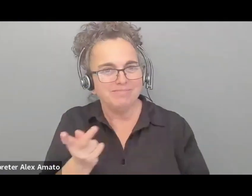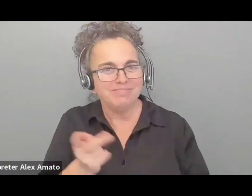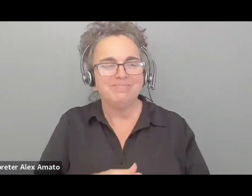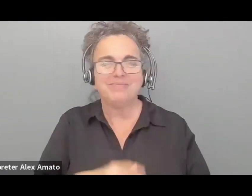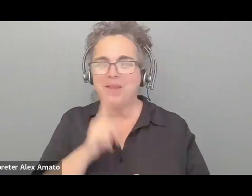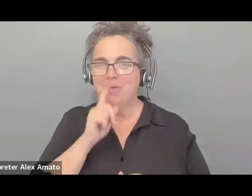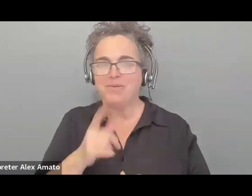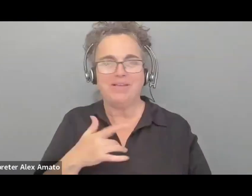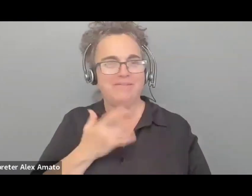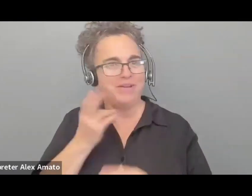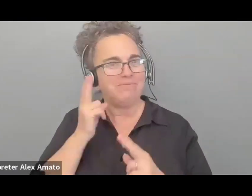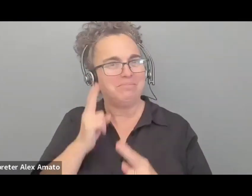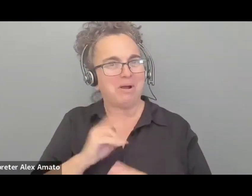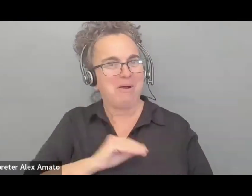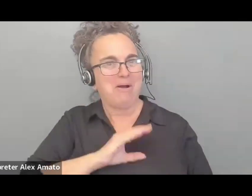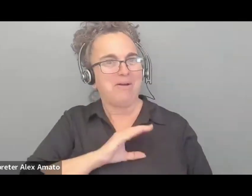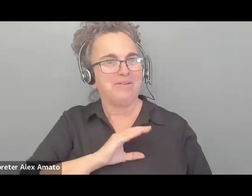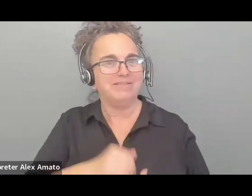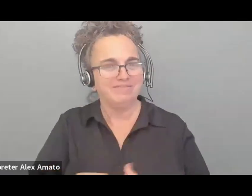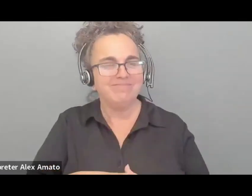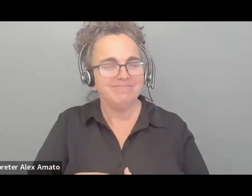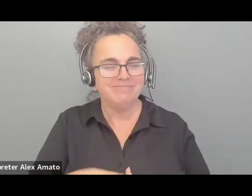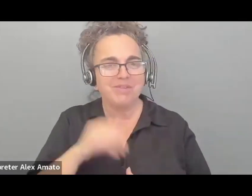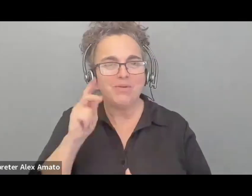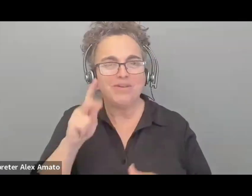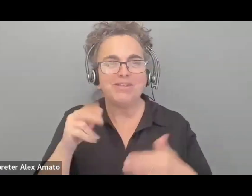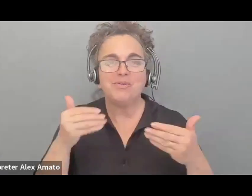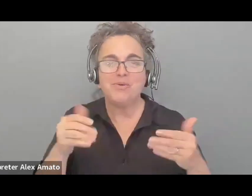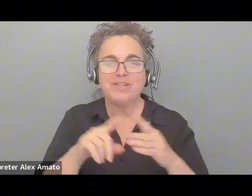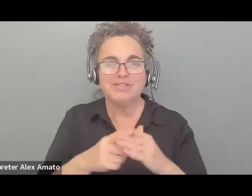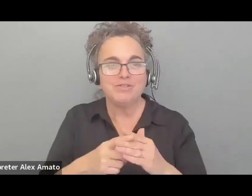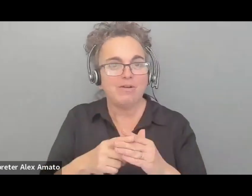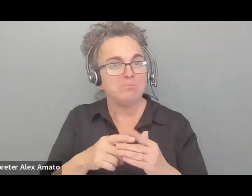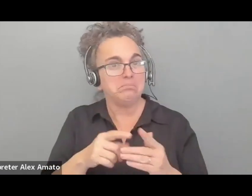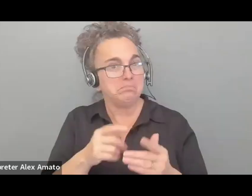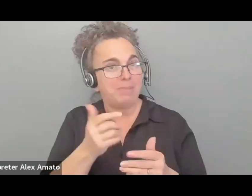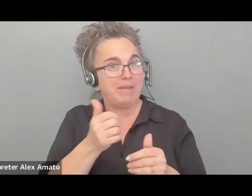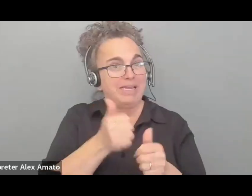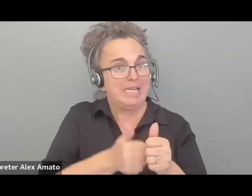And to get us started, could each of you just introduce yourselves and tell us where you are now